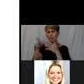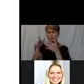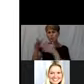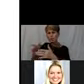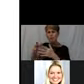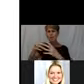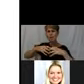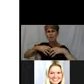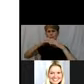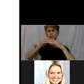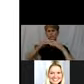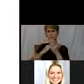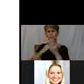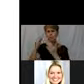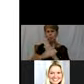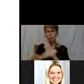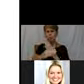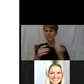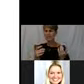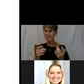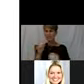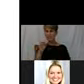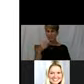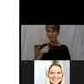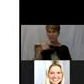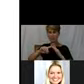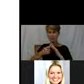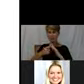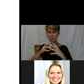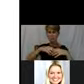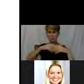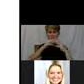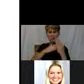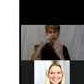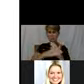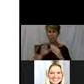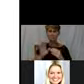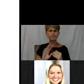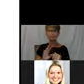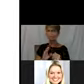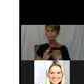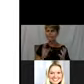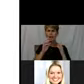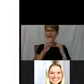it's gonna be a huge embarrassing failure. So the first few months just to give an example in LA,